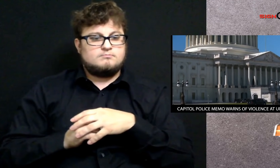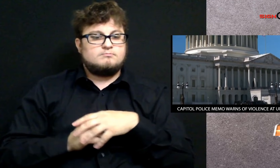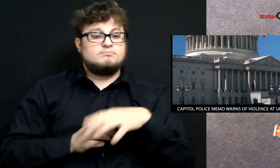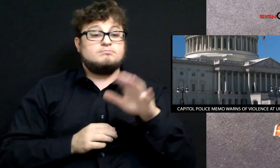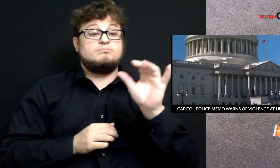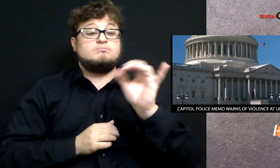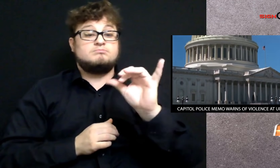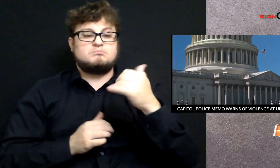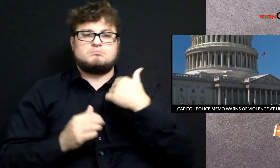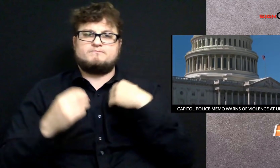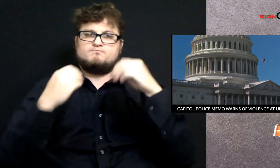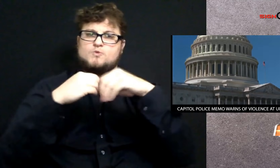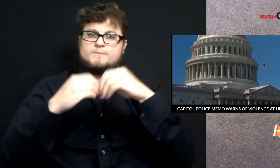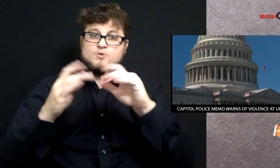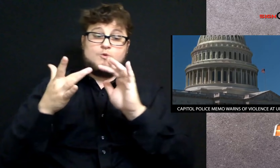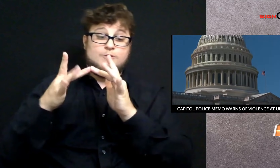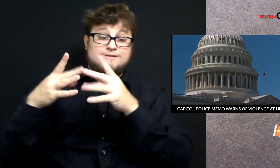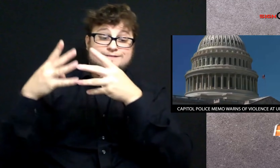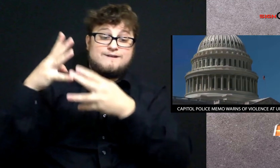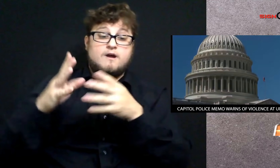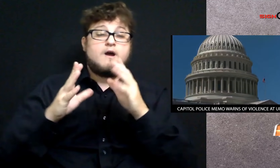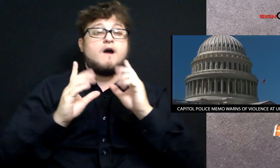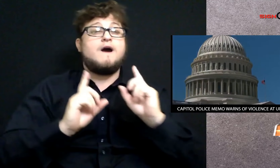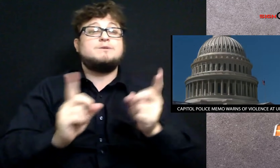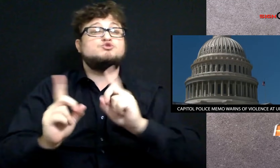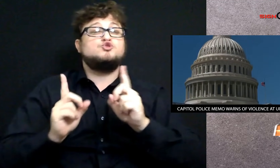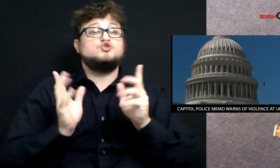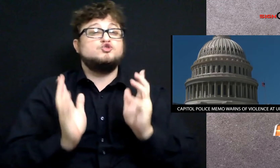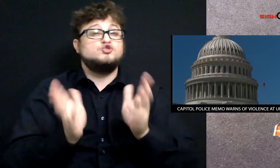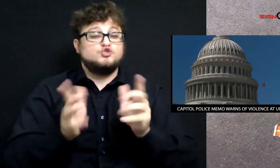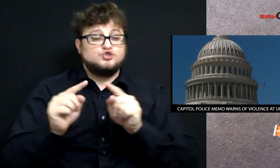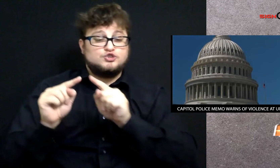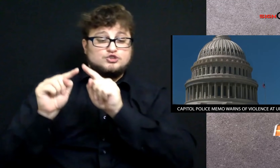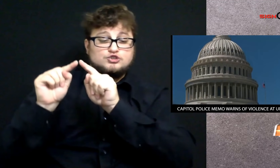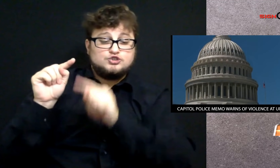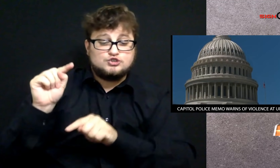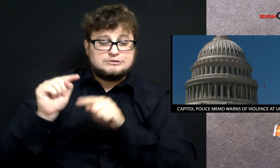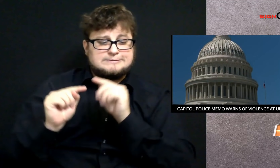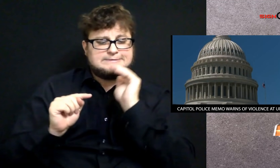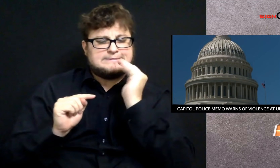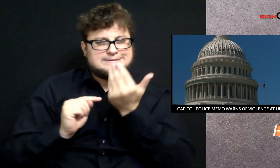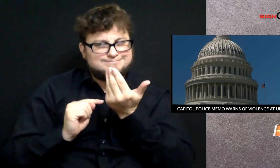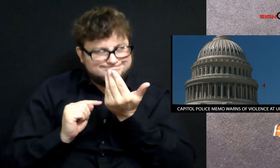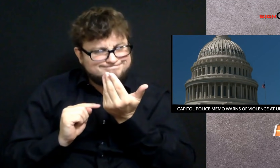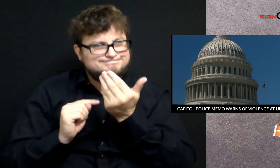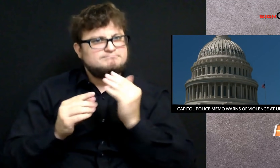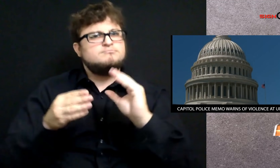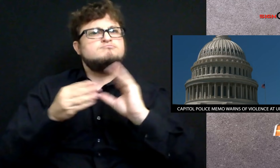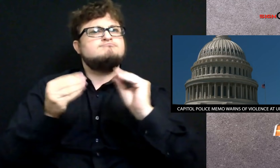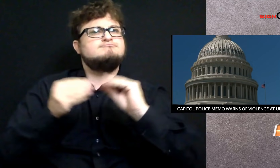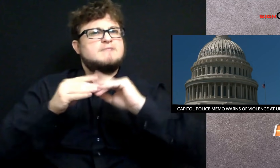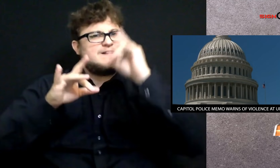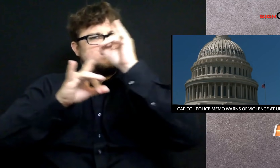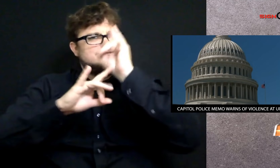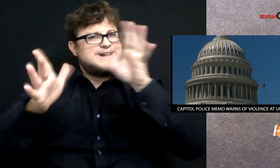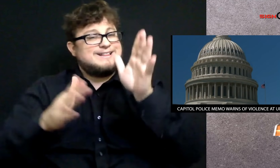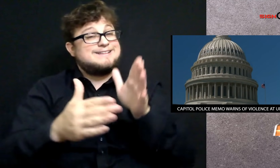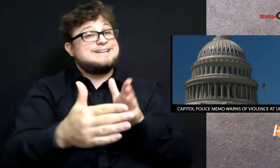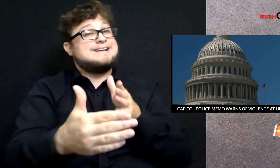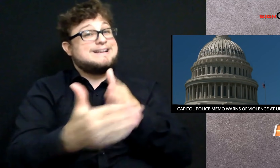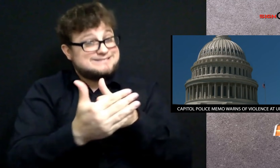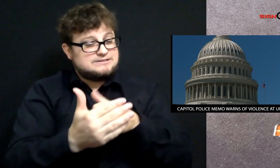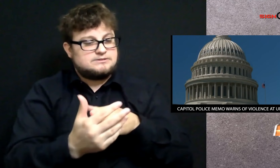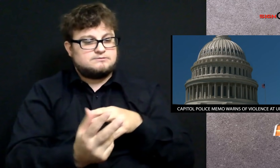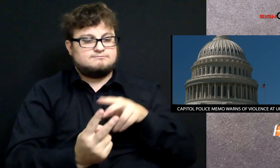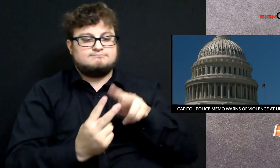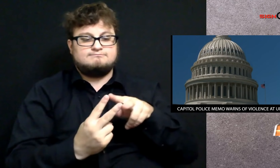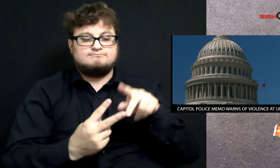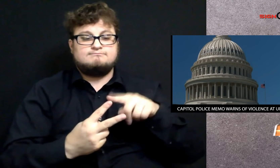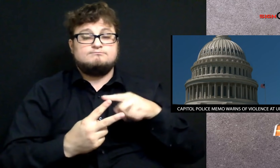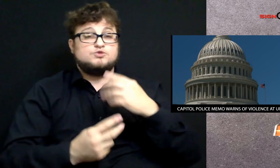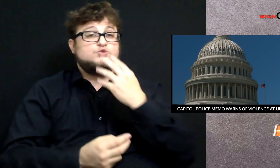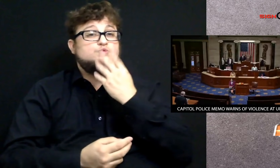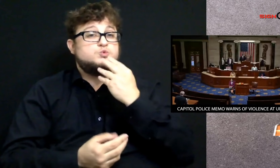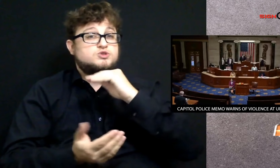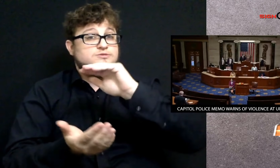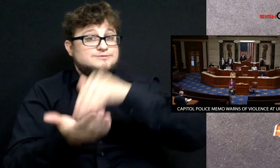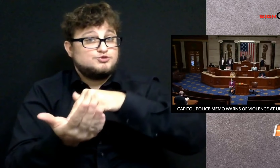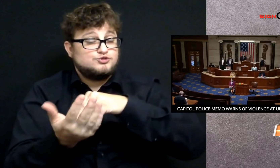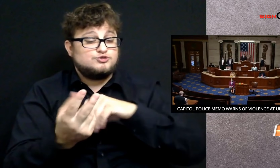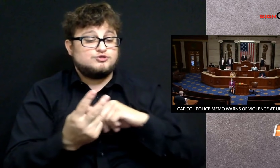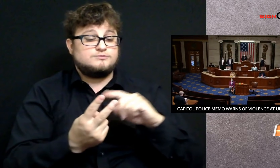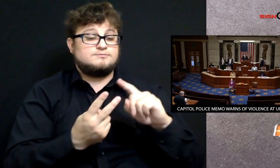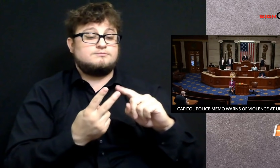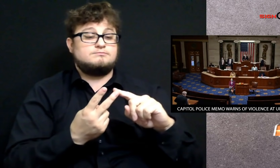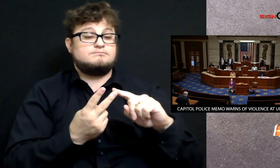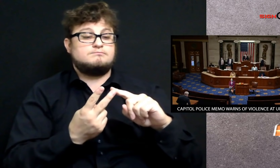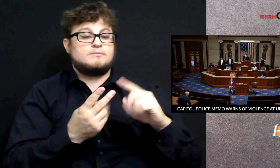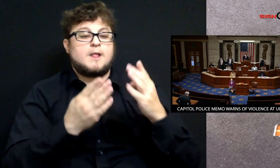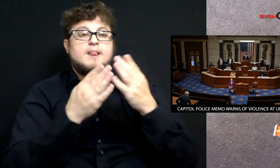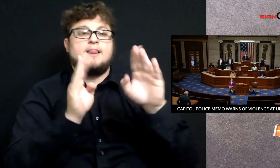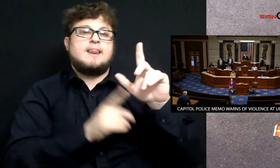planned for the same day and there has been additional online chatter